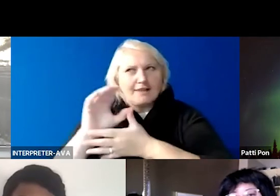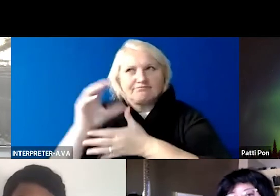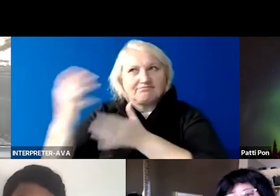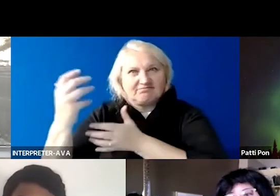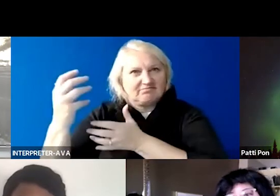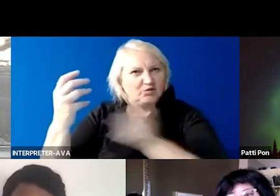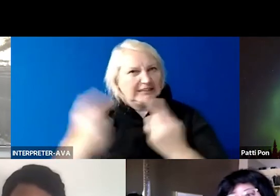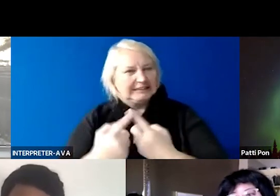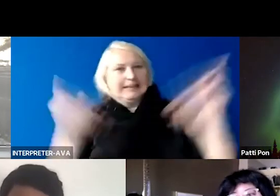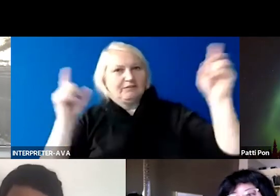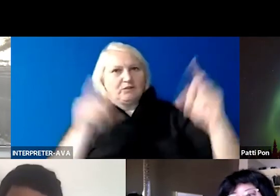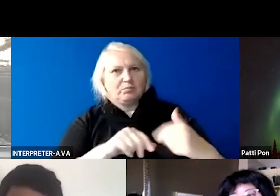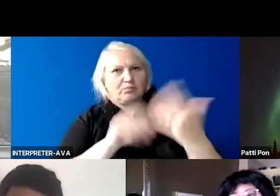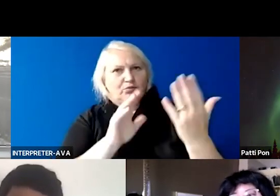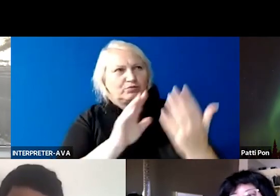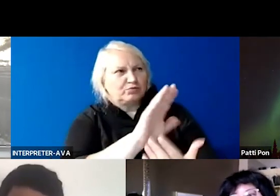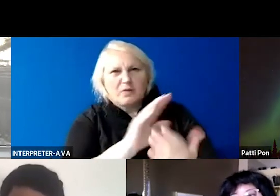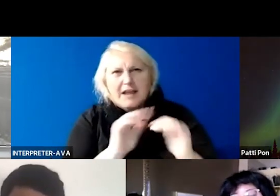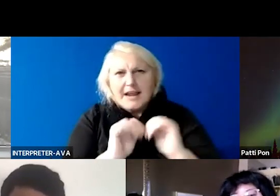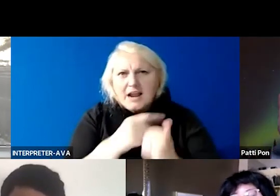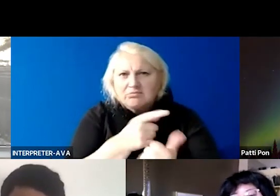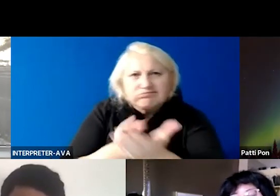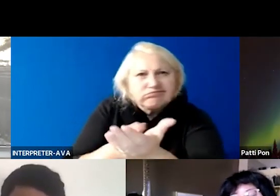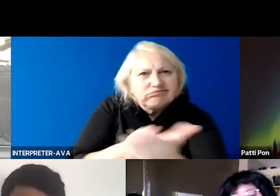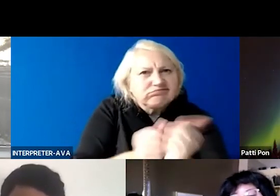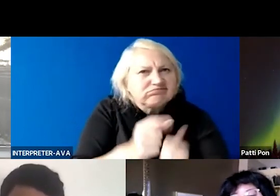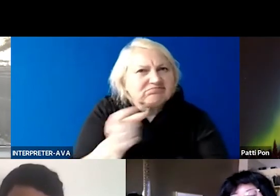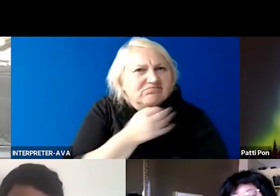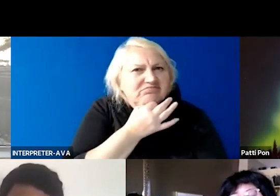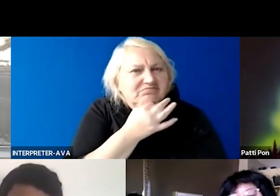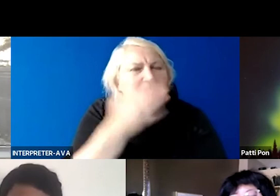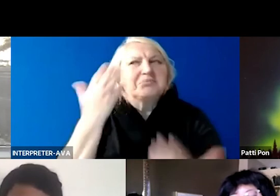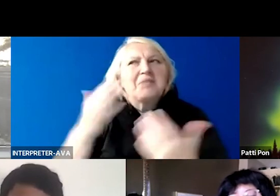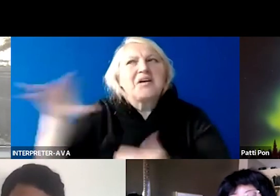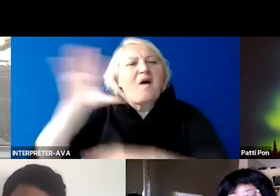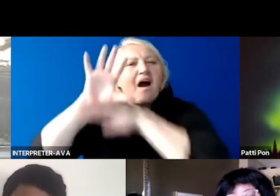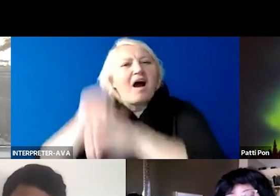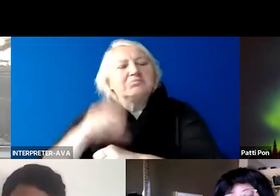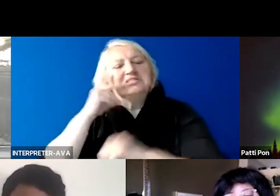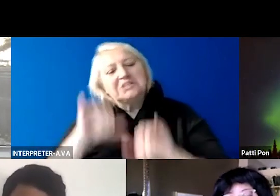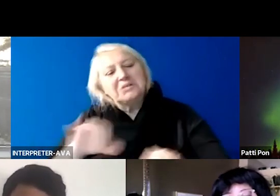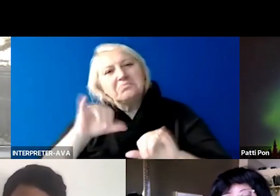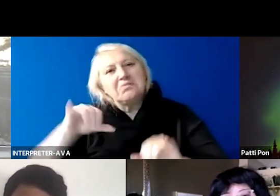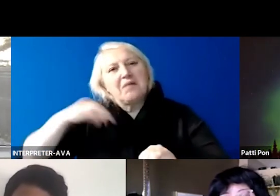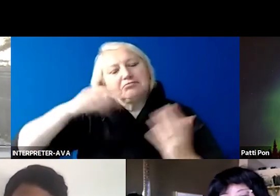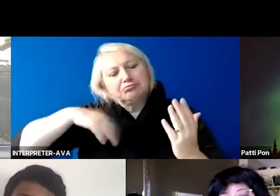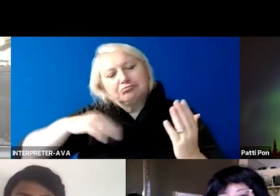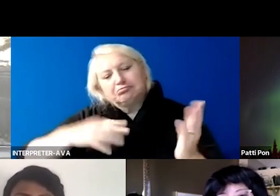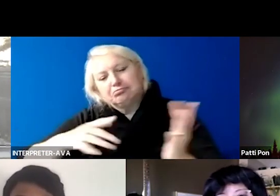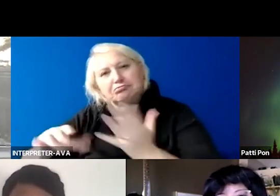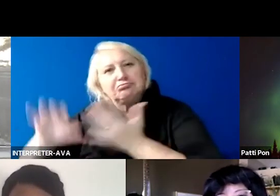and approach from what we would have normally seen in applications prior. That's my final thought.